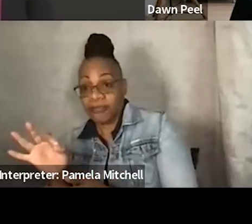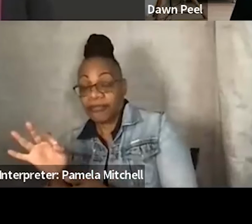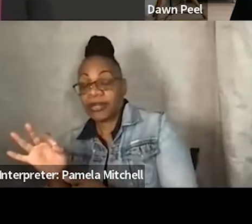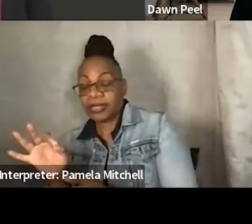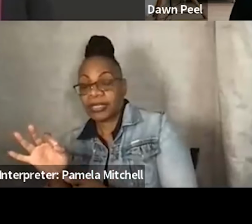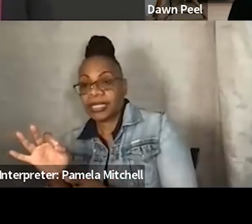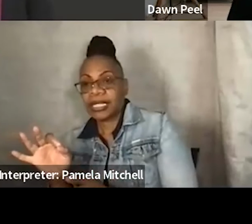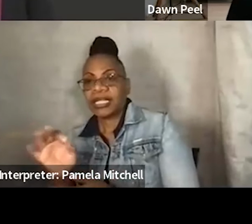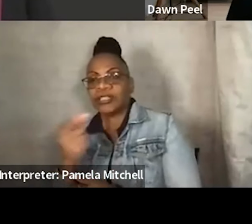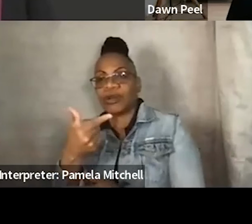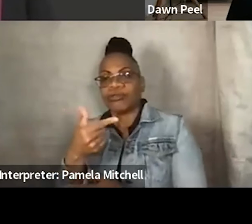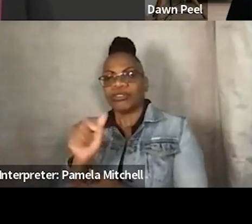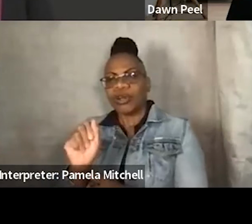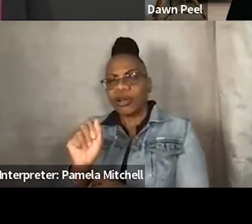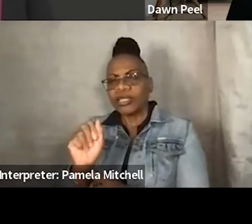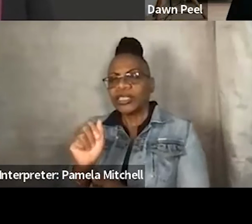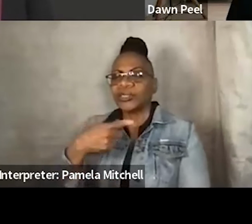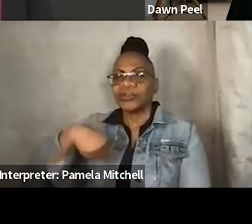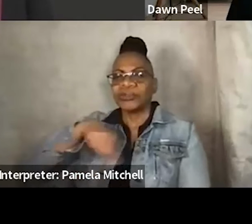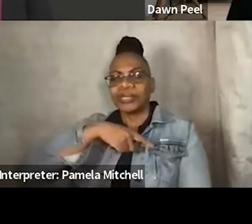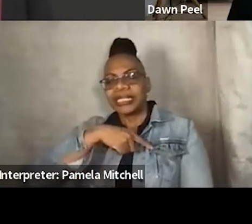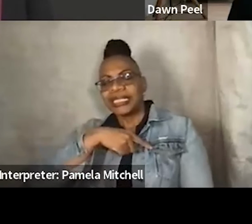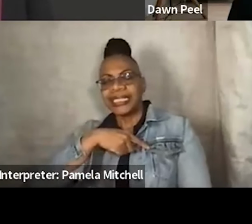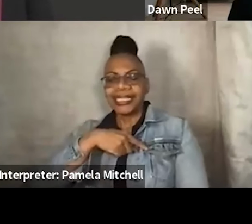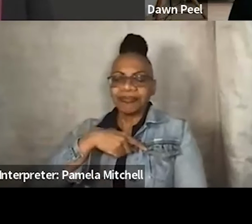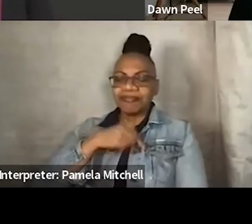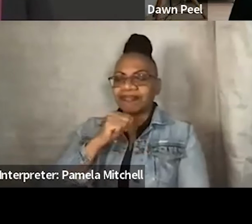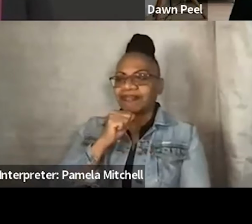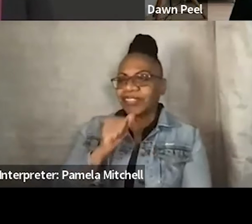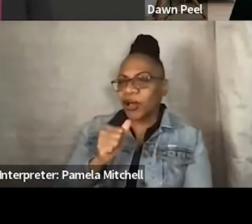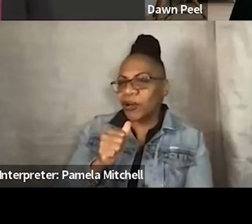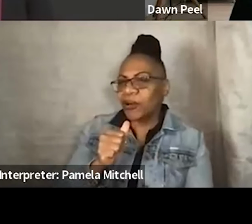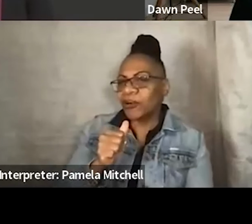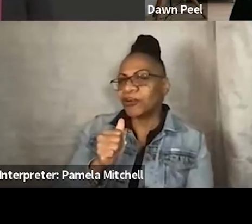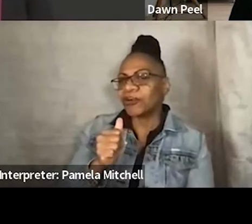In Georgia we don't, get that specific with our providers